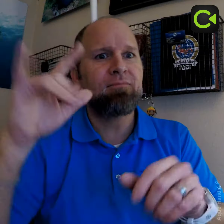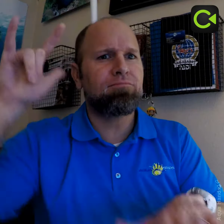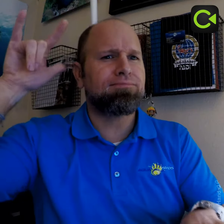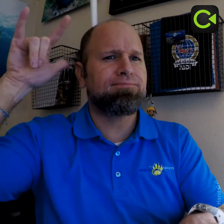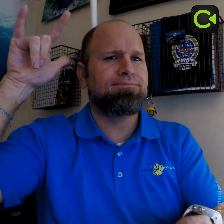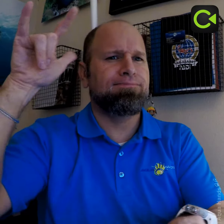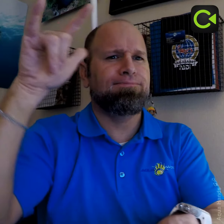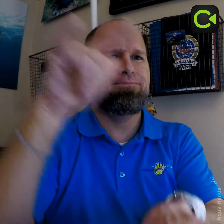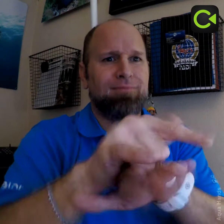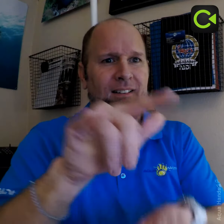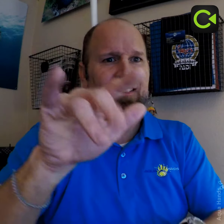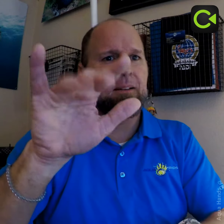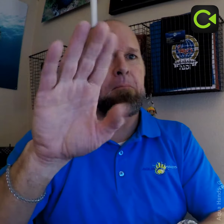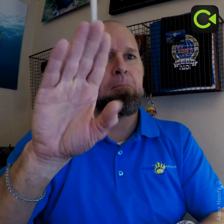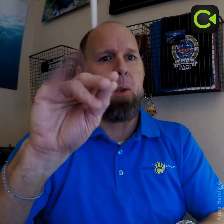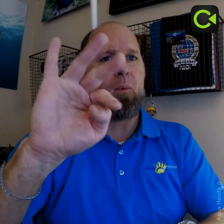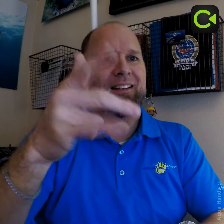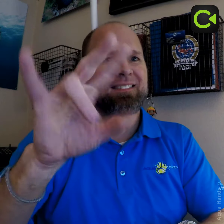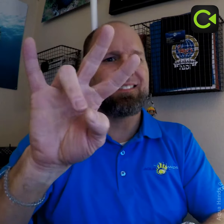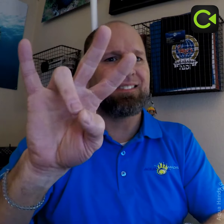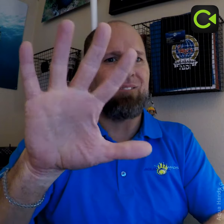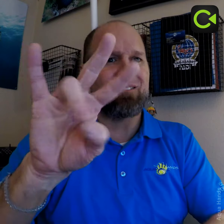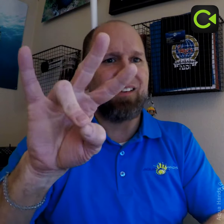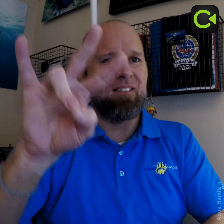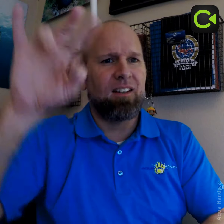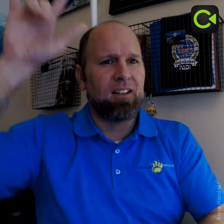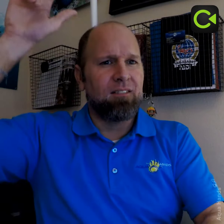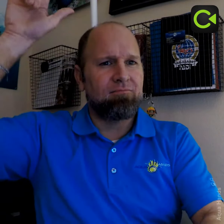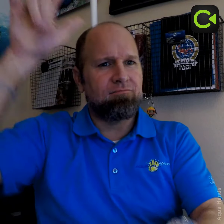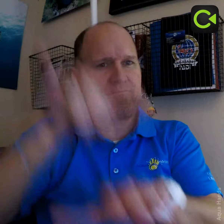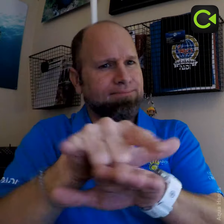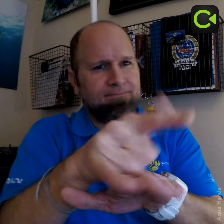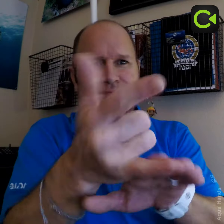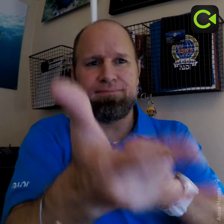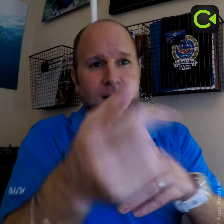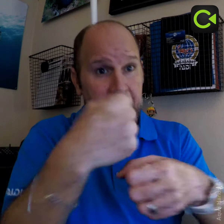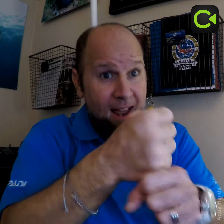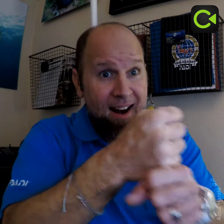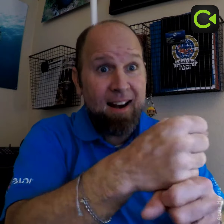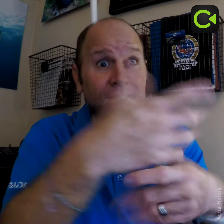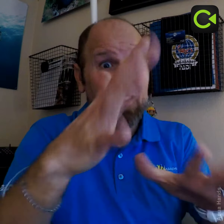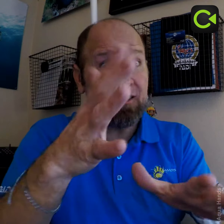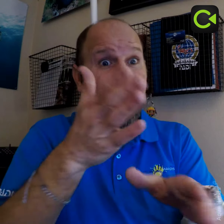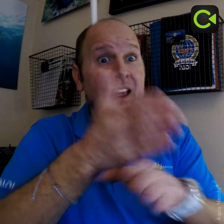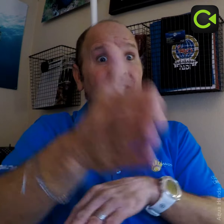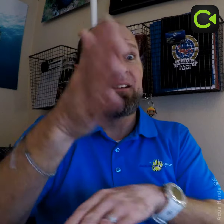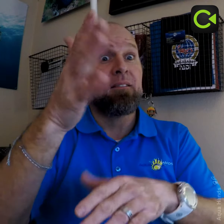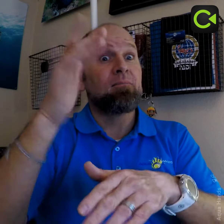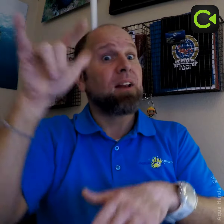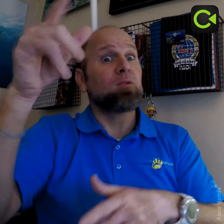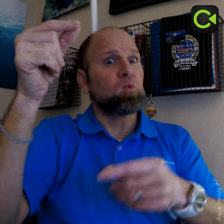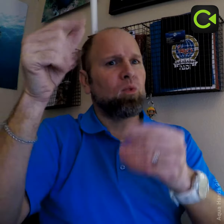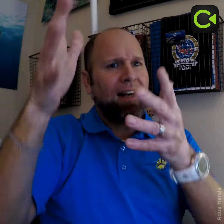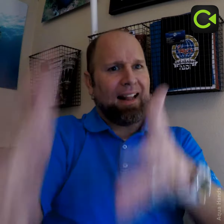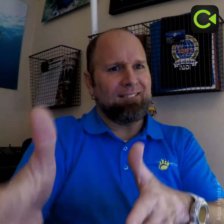where they landed a Boeing 757 that crashed into the water. Made just for the movie. After the movie, they left the plane